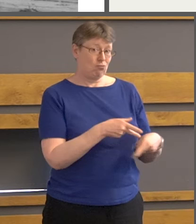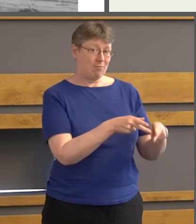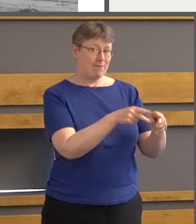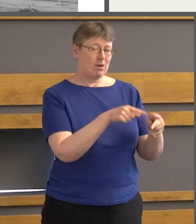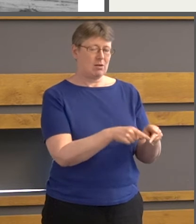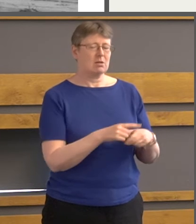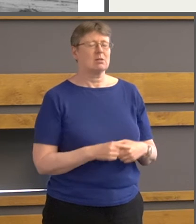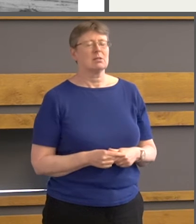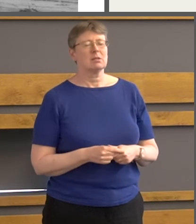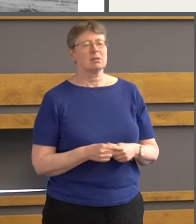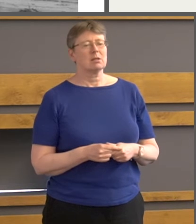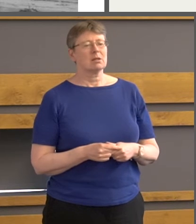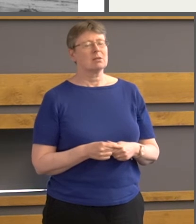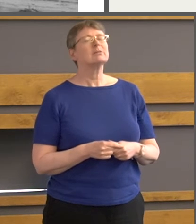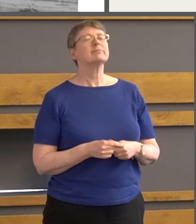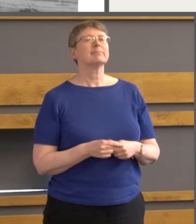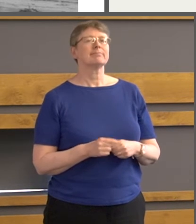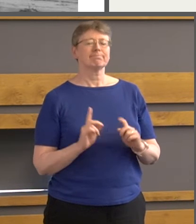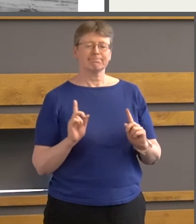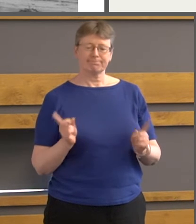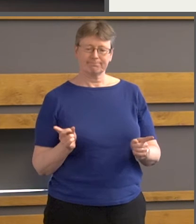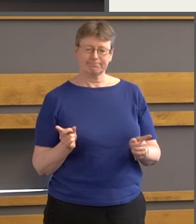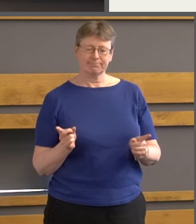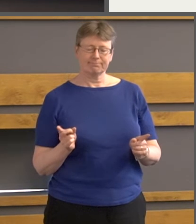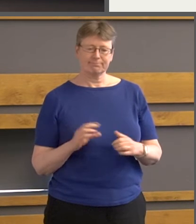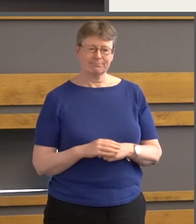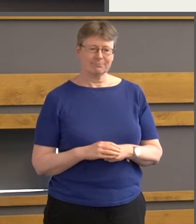I came across the fact that in Shyamnagar